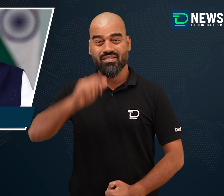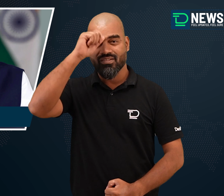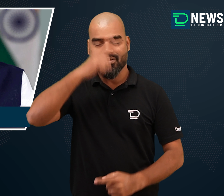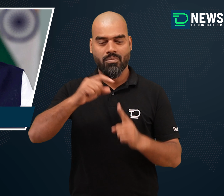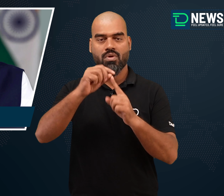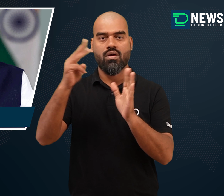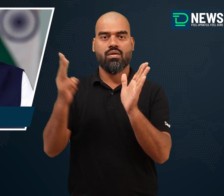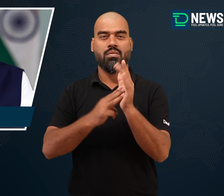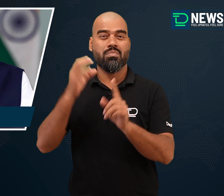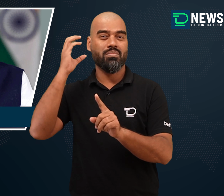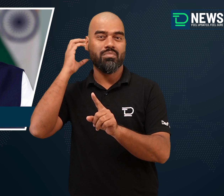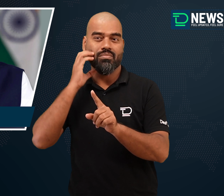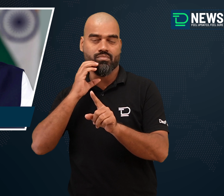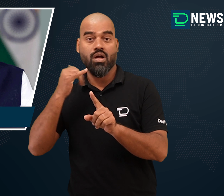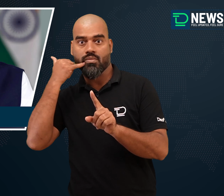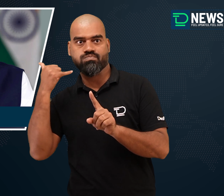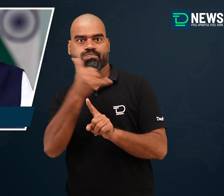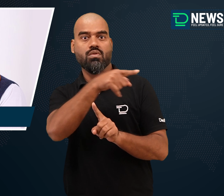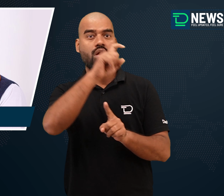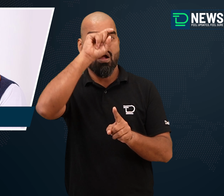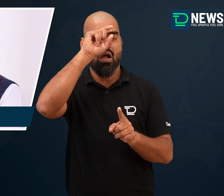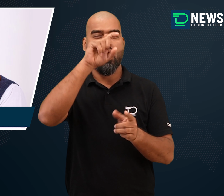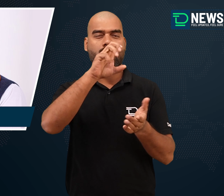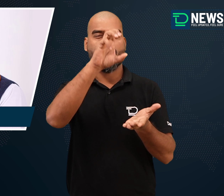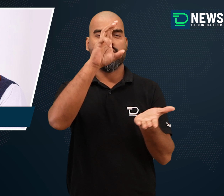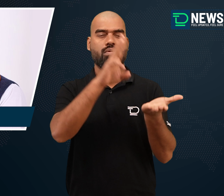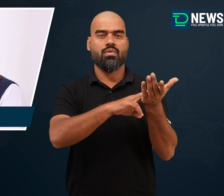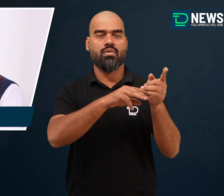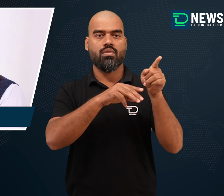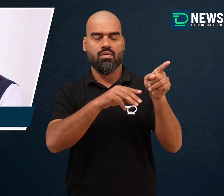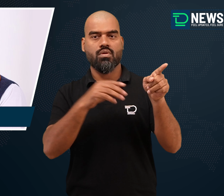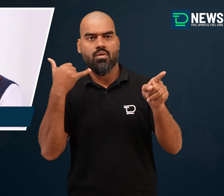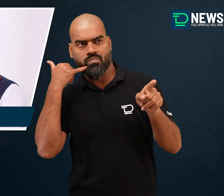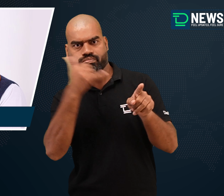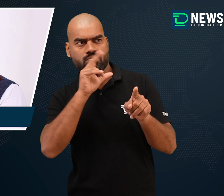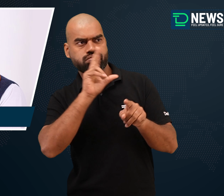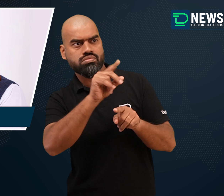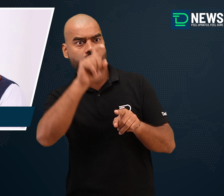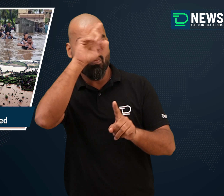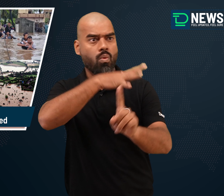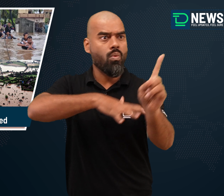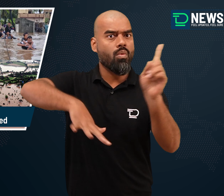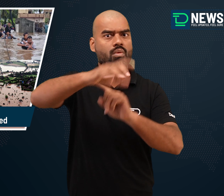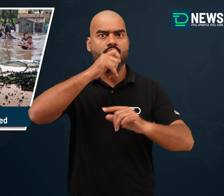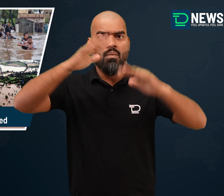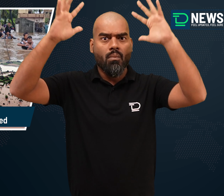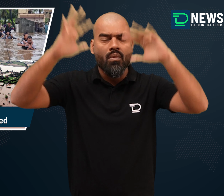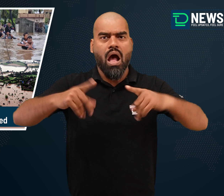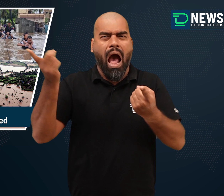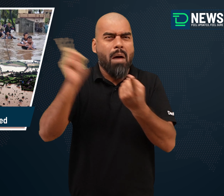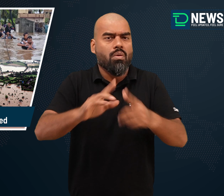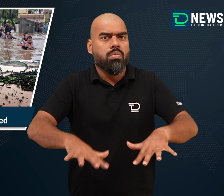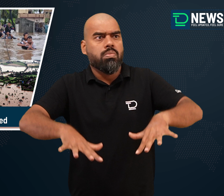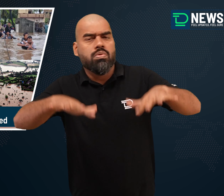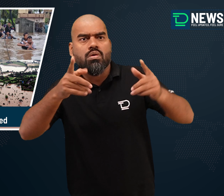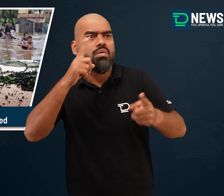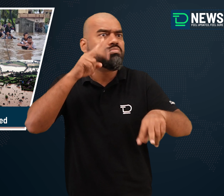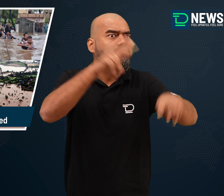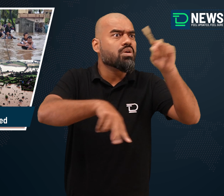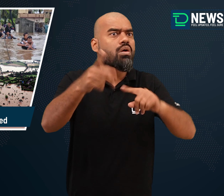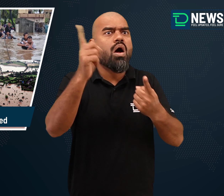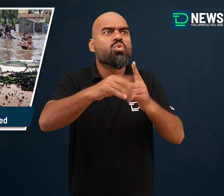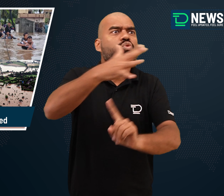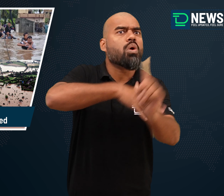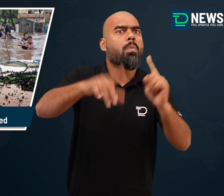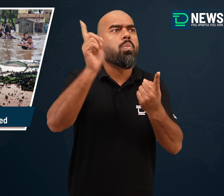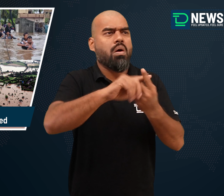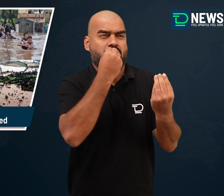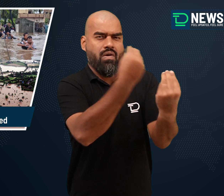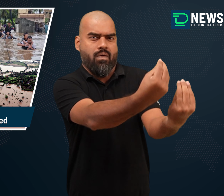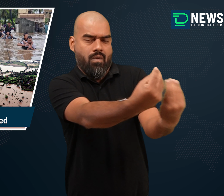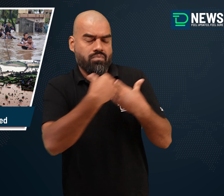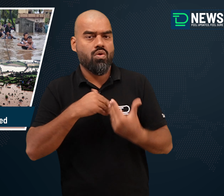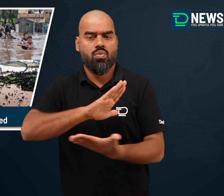Prime Minister Narendra Modi spoke with Gujarat Chief Minister Bhupendra Patel to assess the situation and